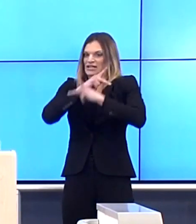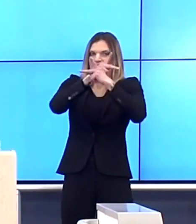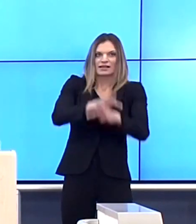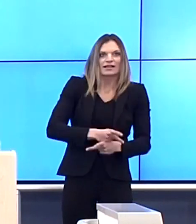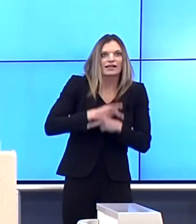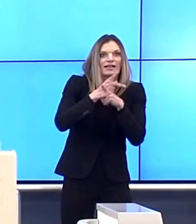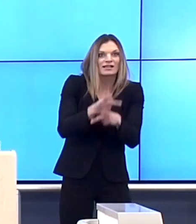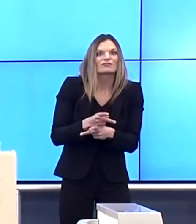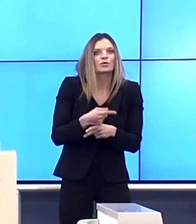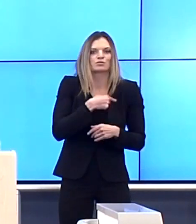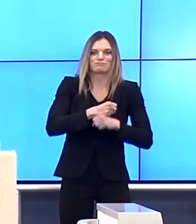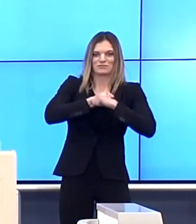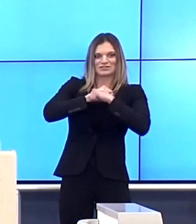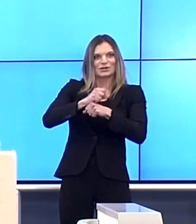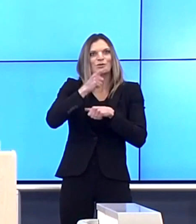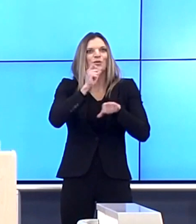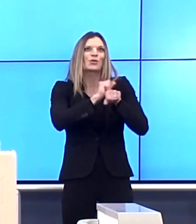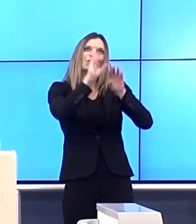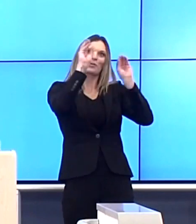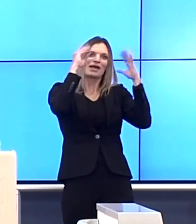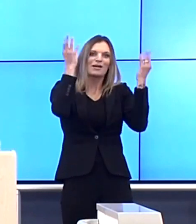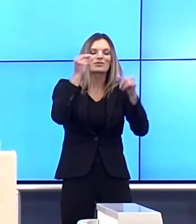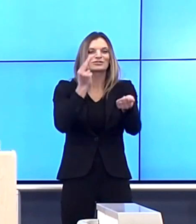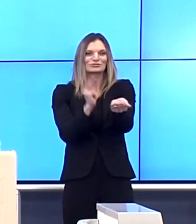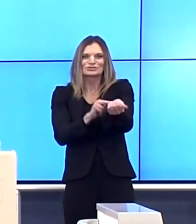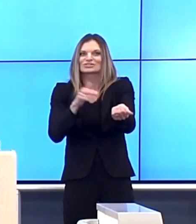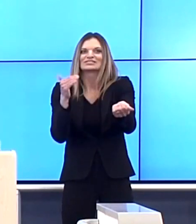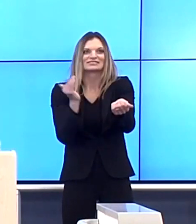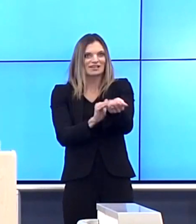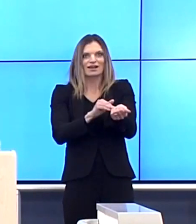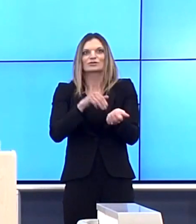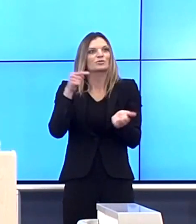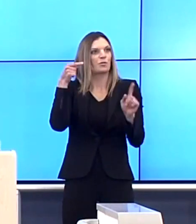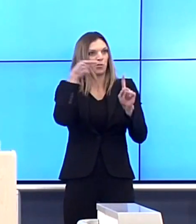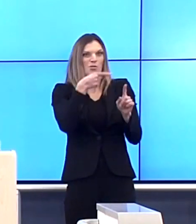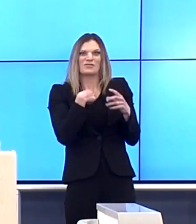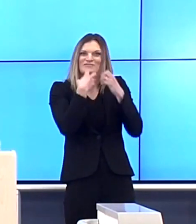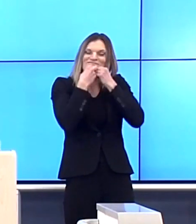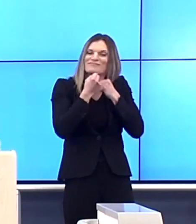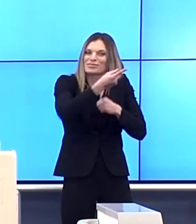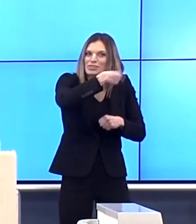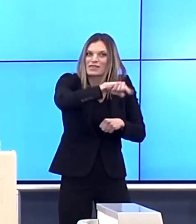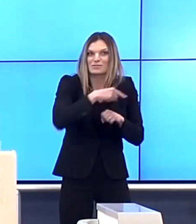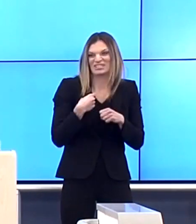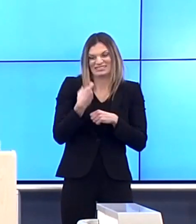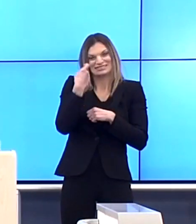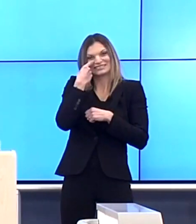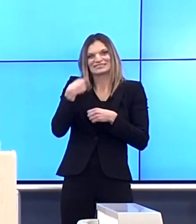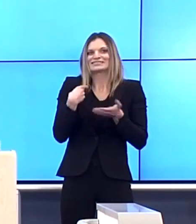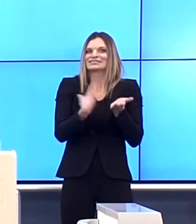RESPONDERS, AND OTHER ESSENTIAL WORKERS WHO ARE PUTTING THEIR WORKERS WHO ARE PUTTING THEIR LIVES ON THE LINE EVERY DAY TO LIVES ON THE LINE EVERY DAY TO TAKE CARE OF OTHERS. TAKE CARE OF OTHERS. I HAD A CONVERSATION WITH A